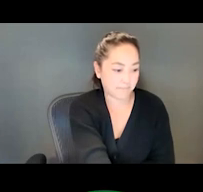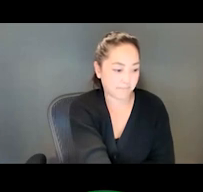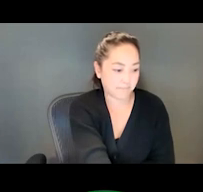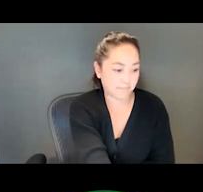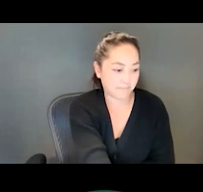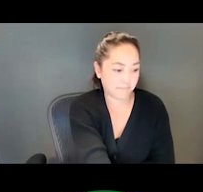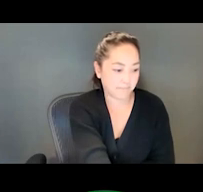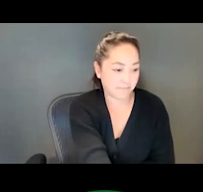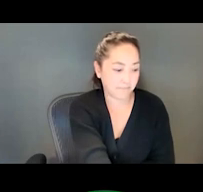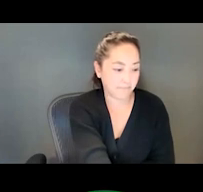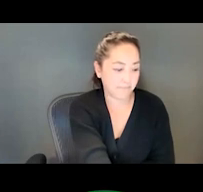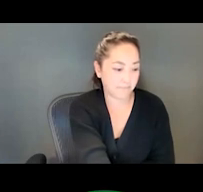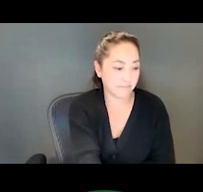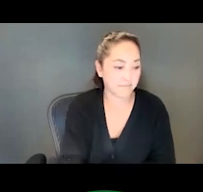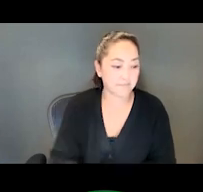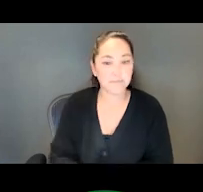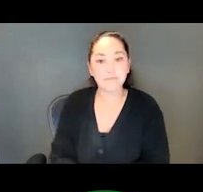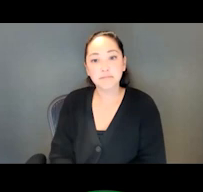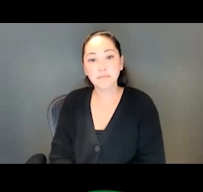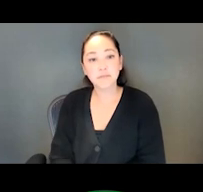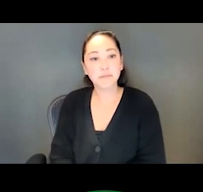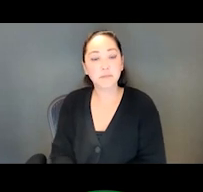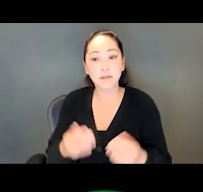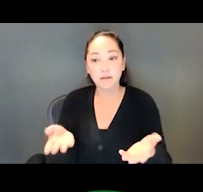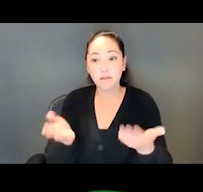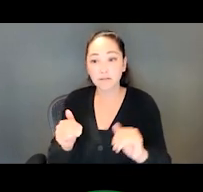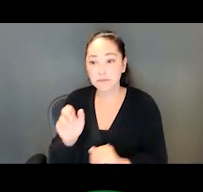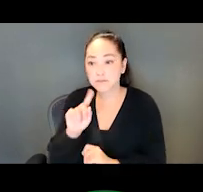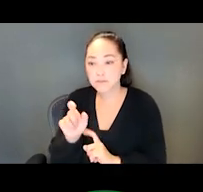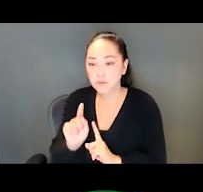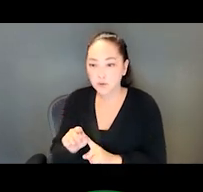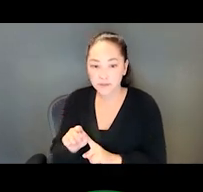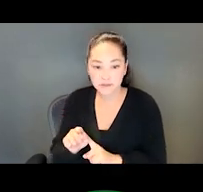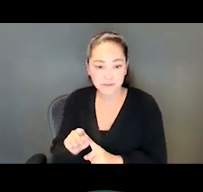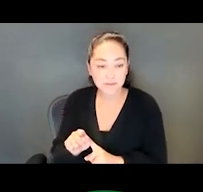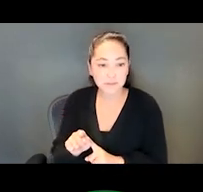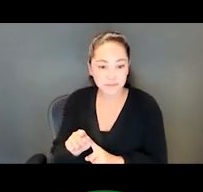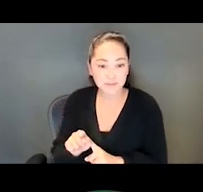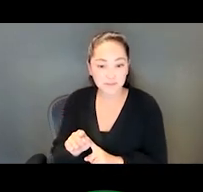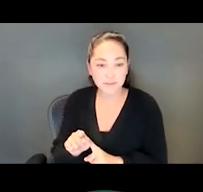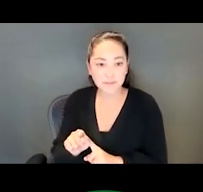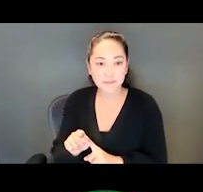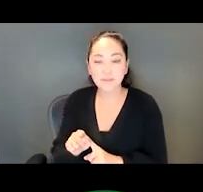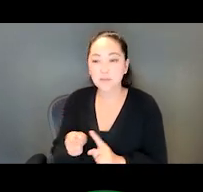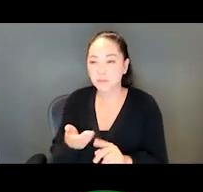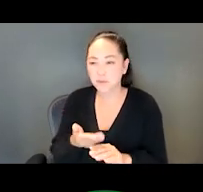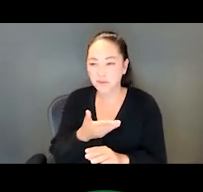before we wrap up, but. I'll ask you a question here. So a common theme shared by many of our presenters was